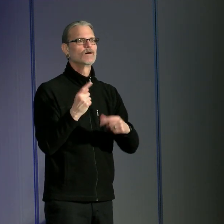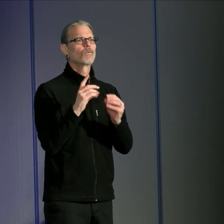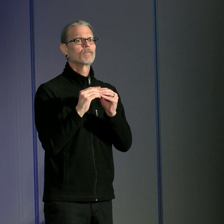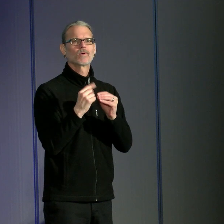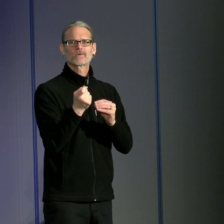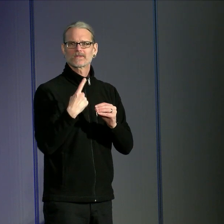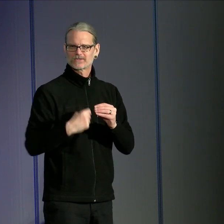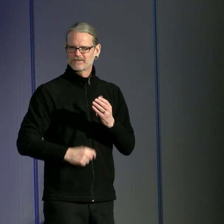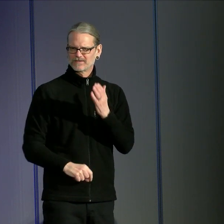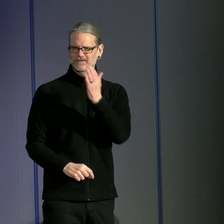Sorry.